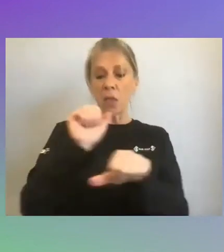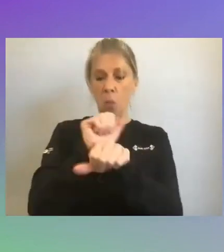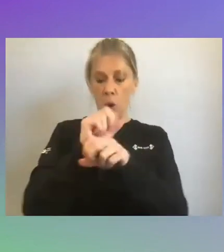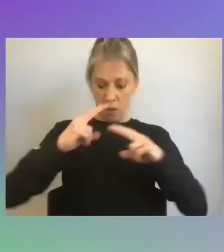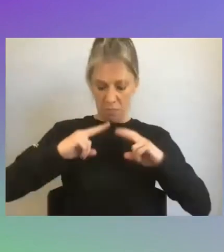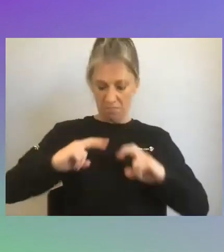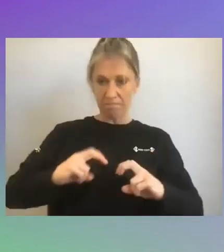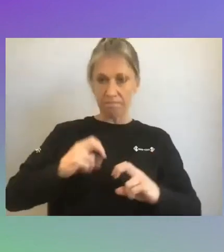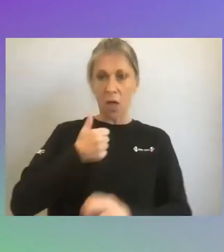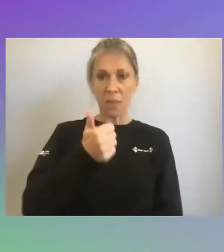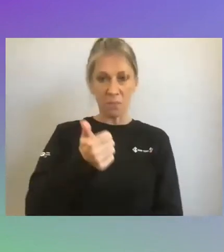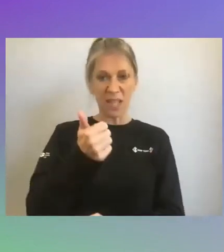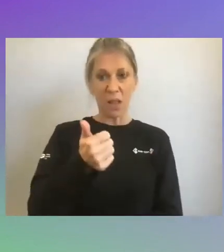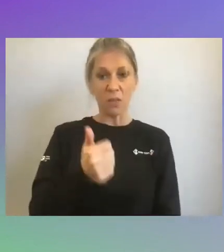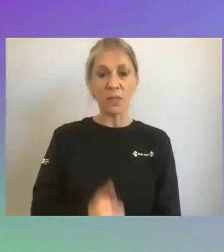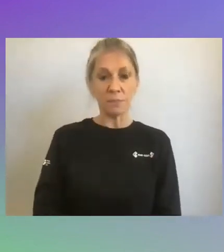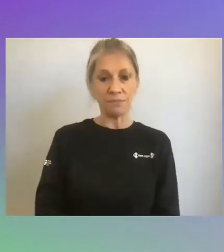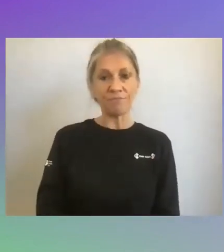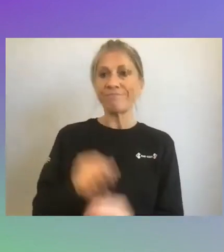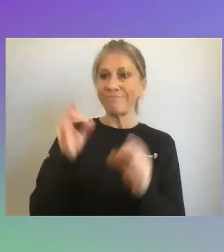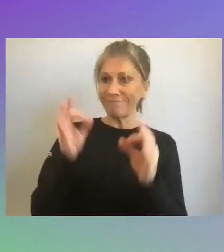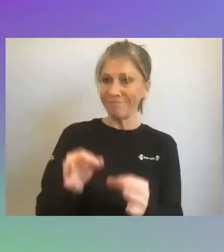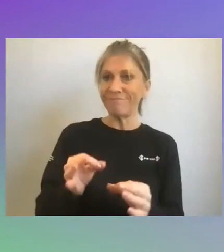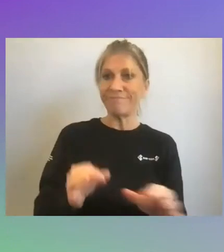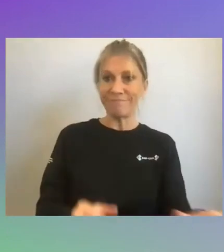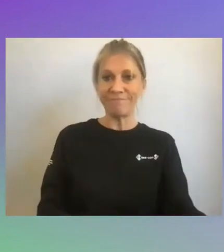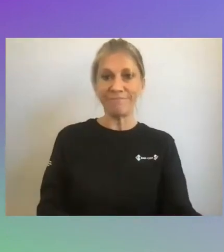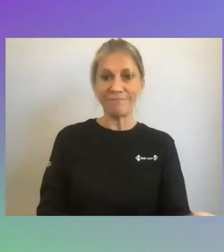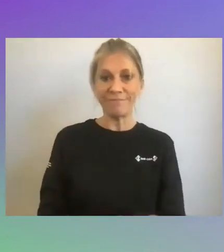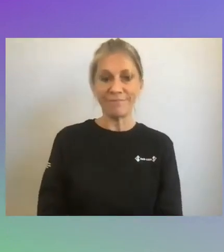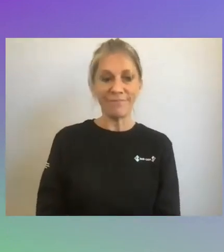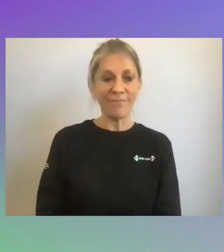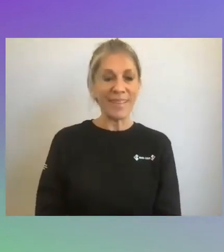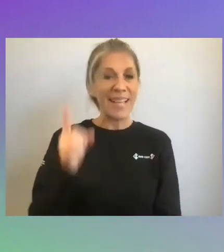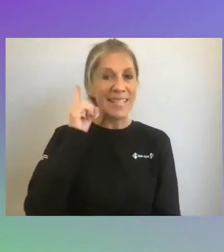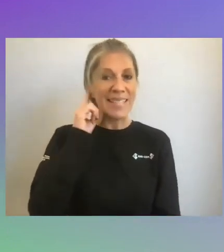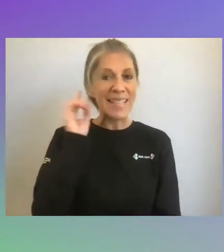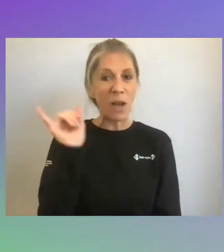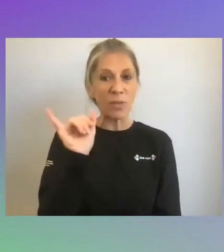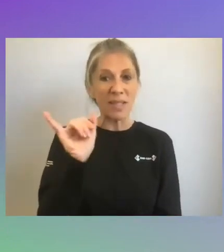Definitely, definitely. Yeah. And it sounds like some